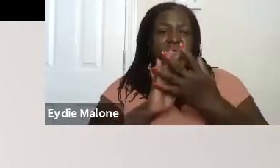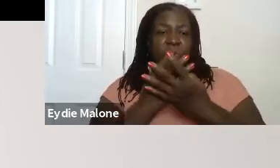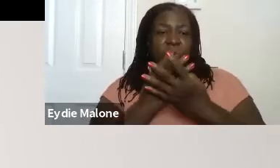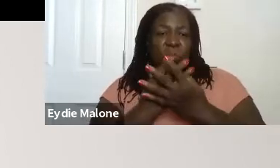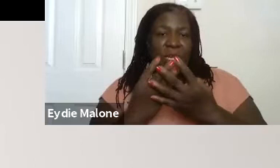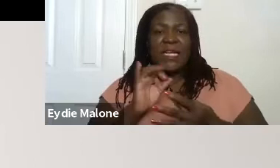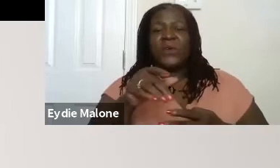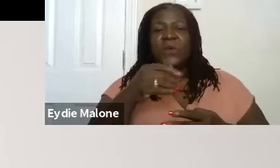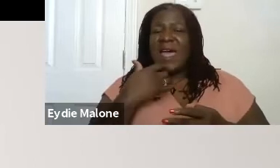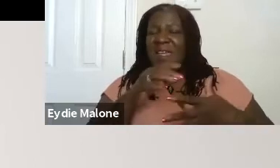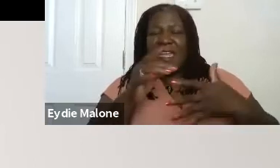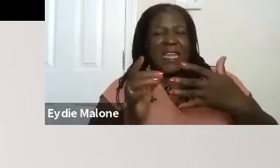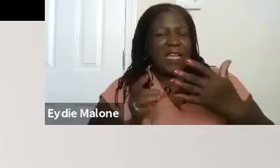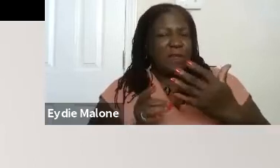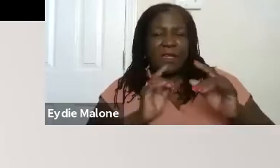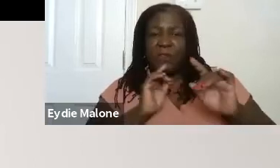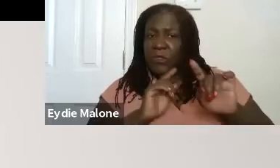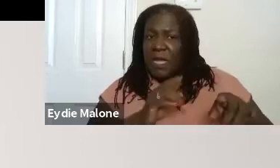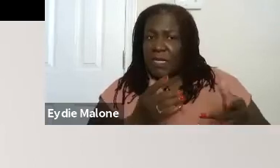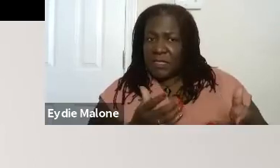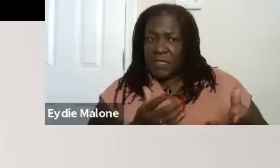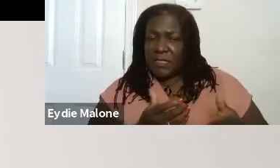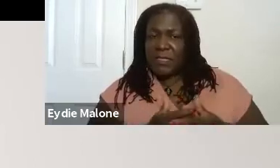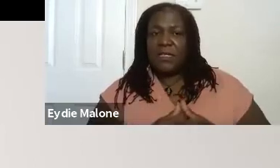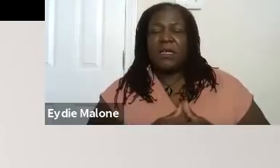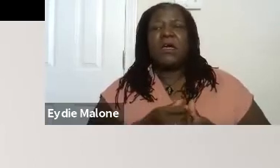in response to a vaccine or these products, you should talk to your doctor about what